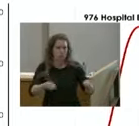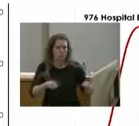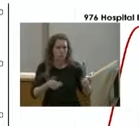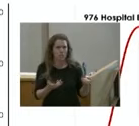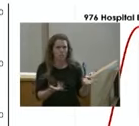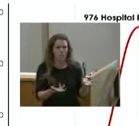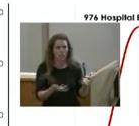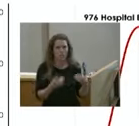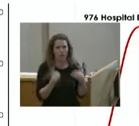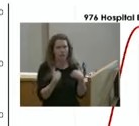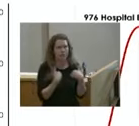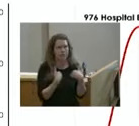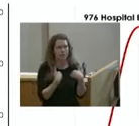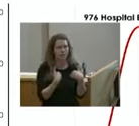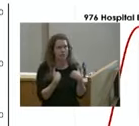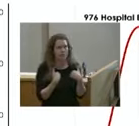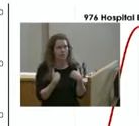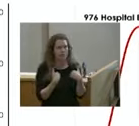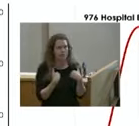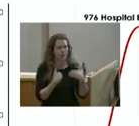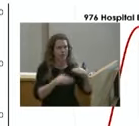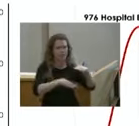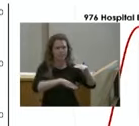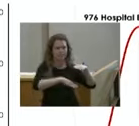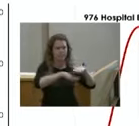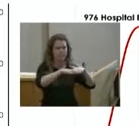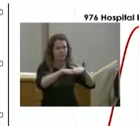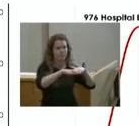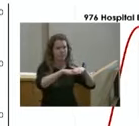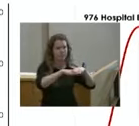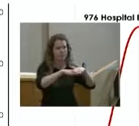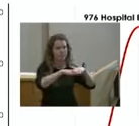in place still puts our ability to care for these patients well below the